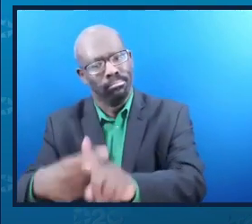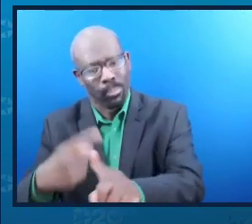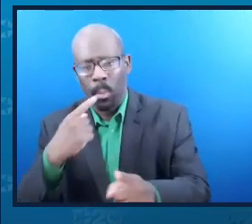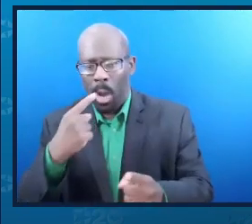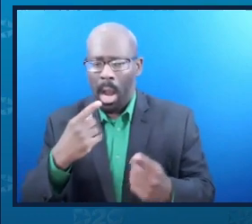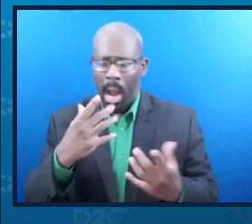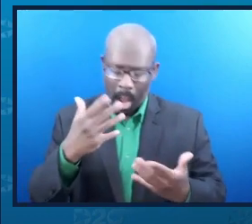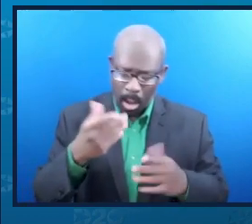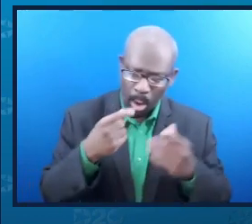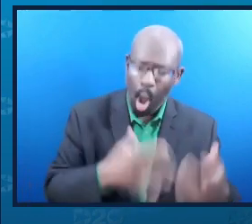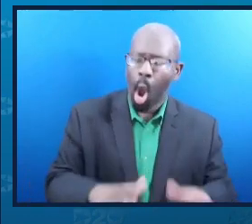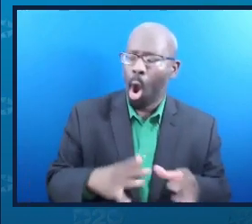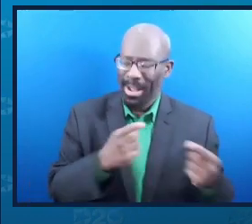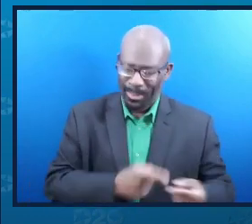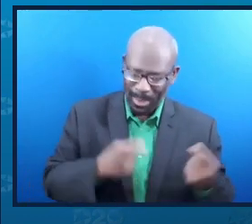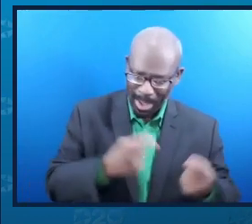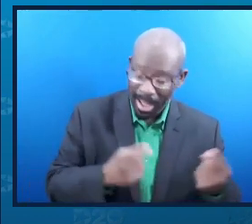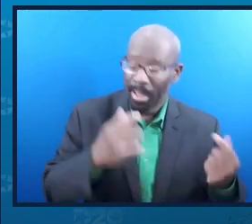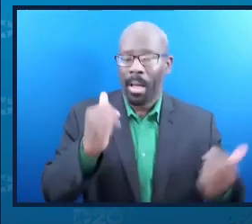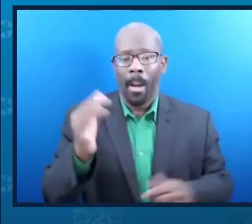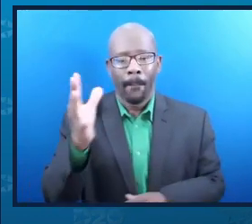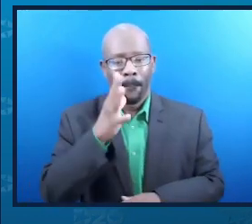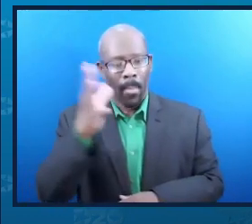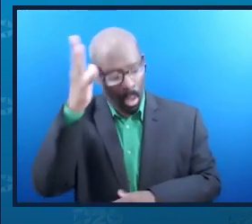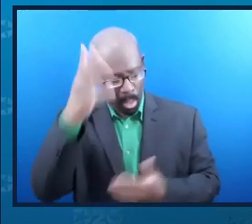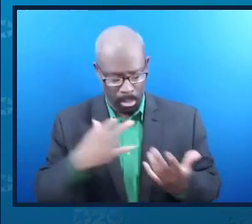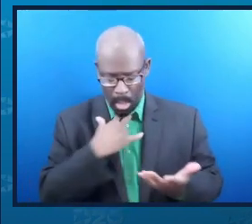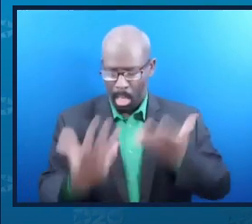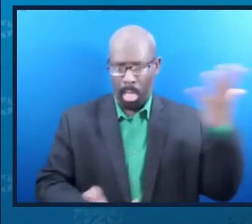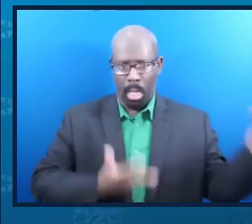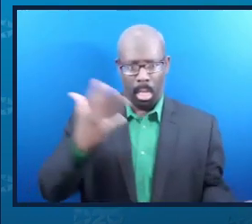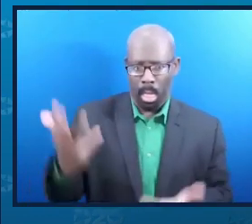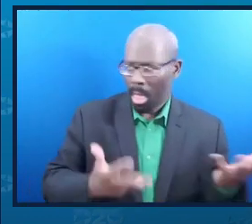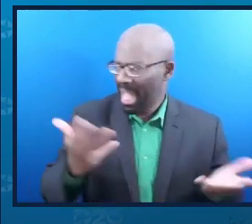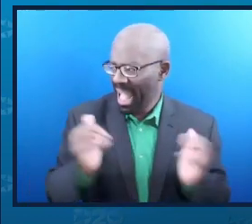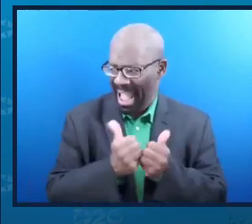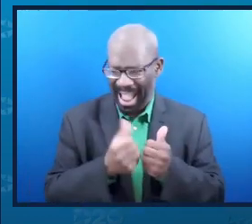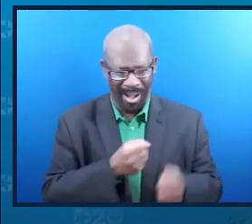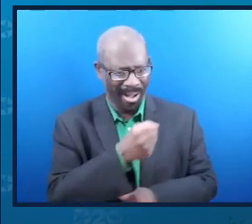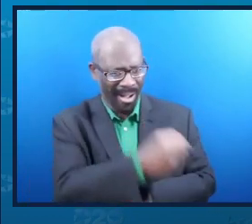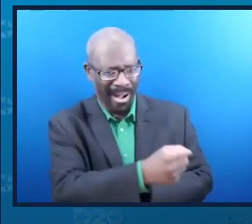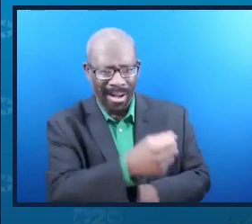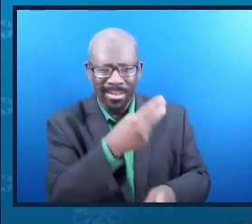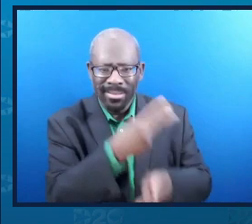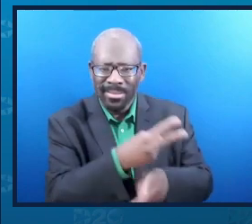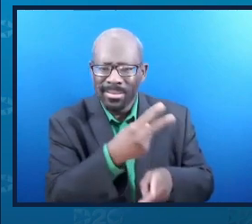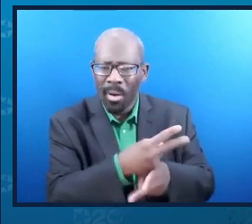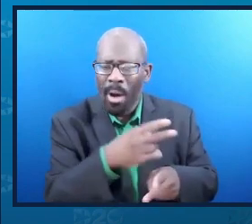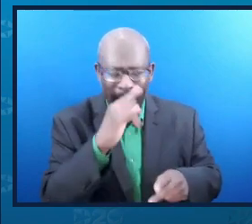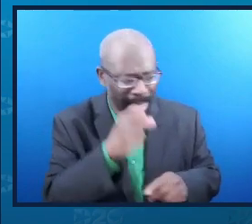NOW, PARENTS ARE STUCK NO IDEA WHEN SCHOOLS CAN SAFELY REOPEN AND EVEN FEWER CHILD CARE